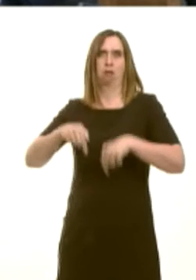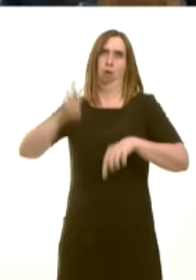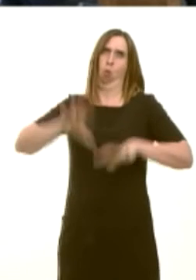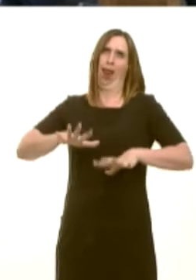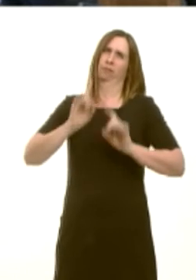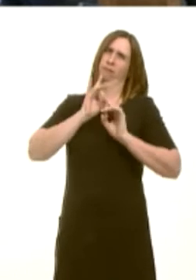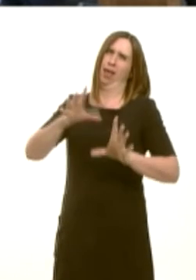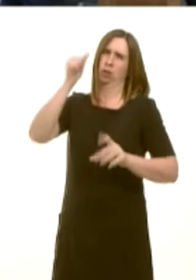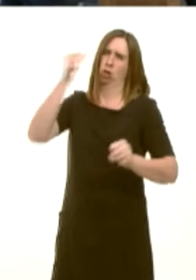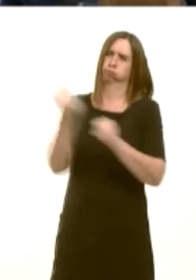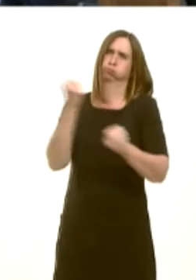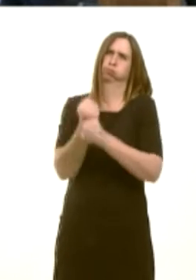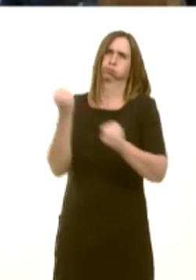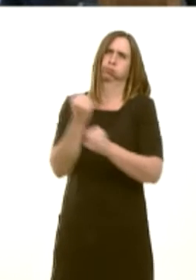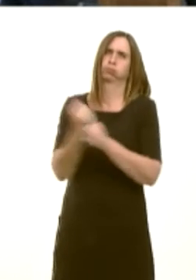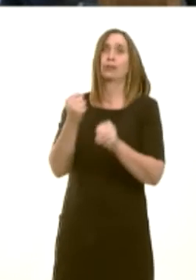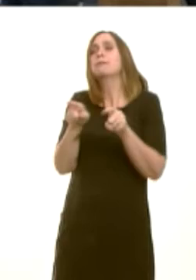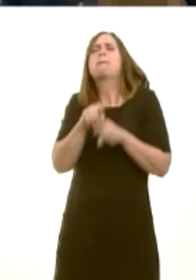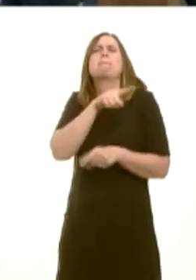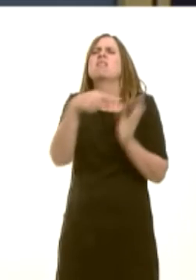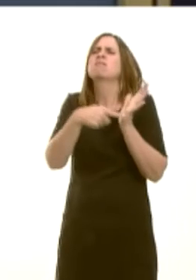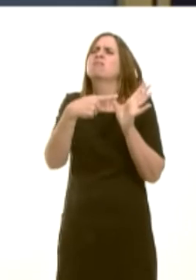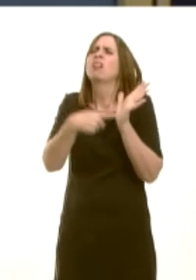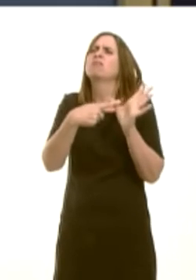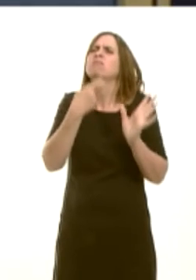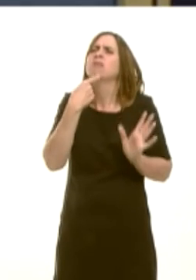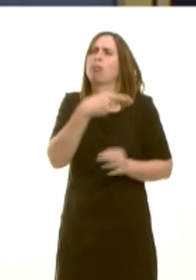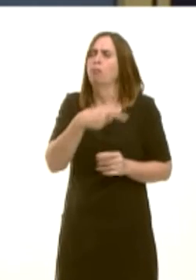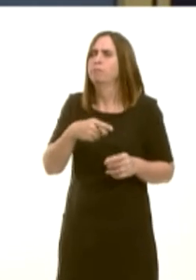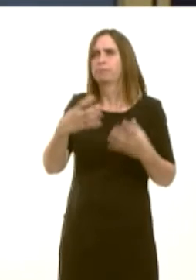particularly our anchor industries such as Tata Steel. Therefore, as well as the generic